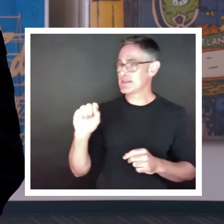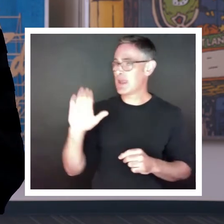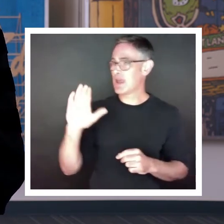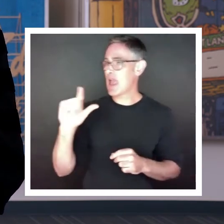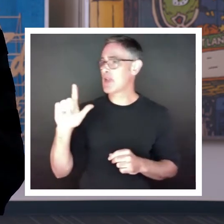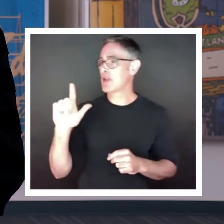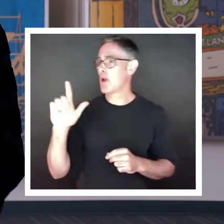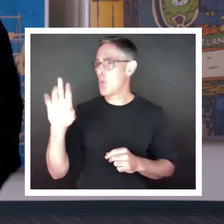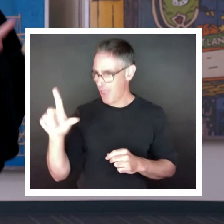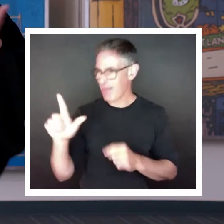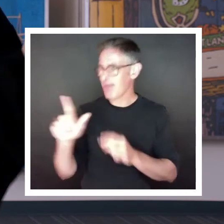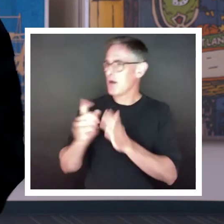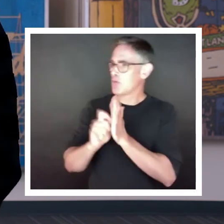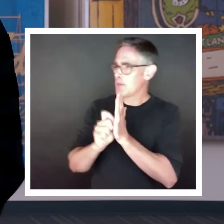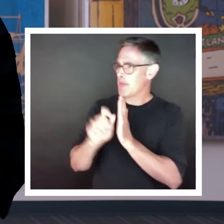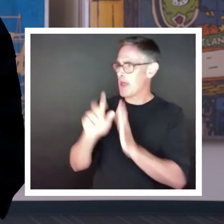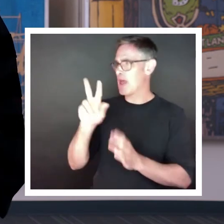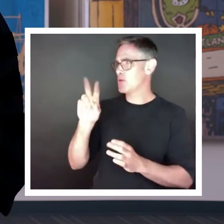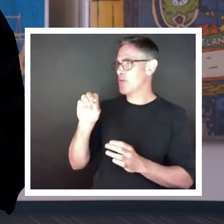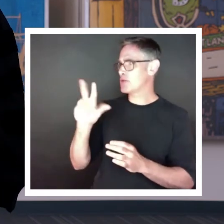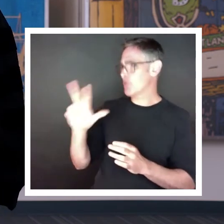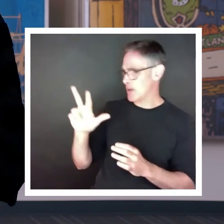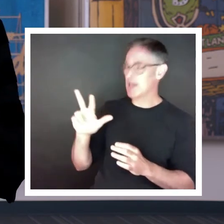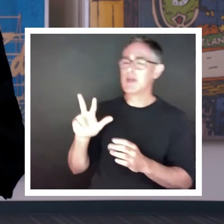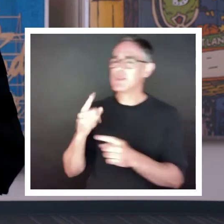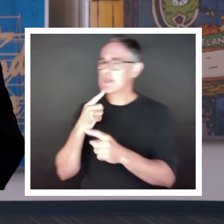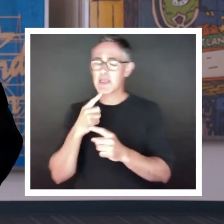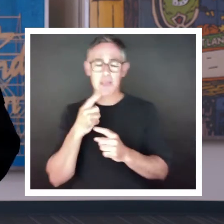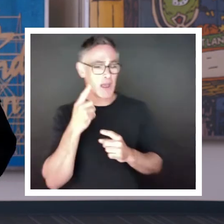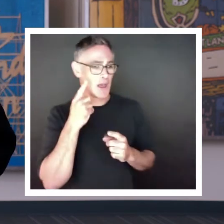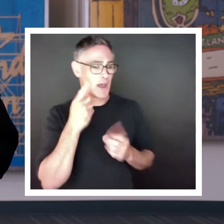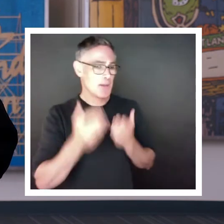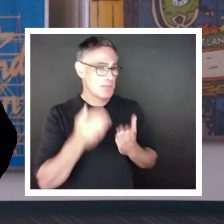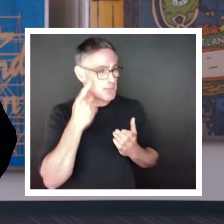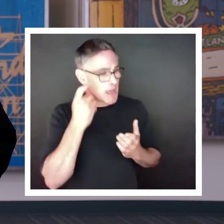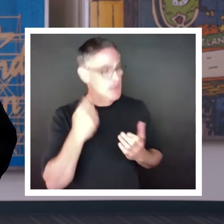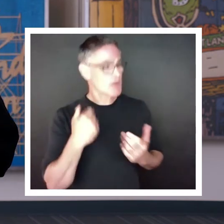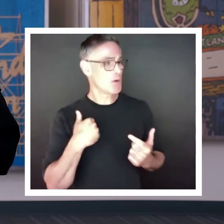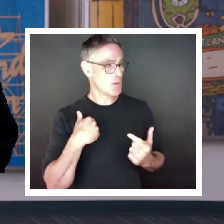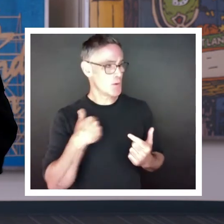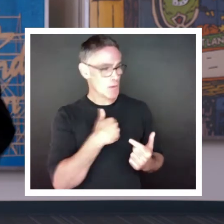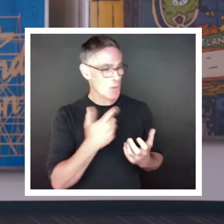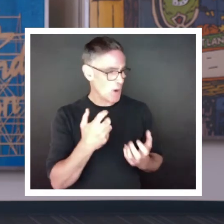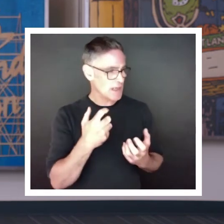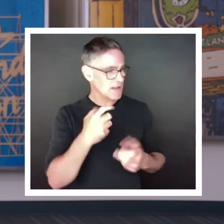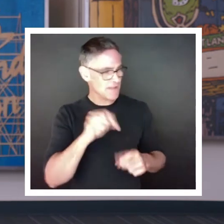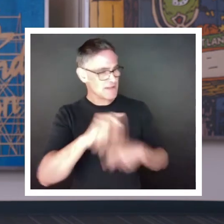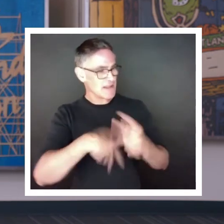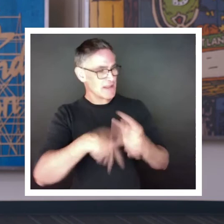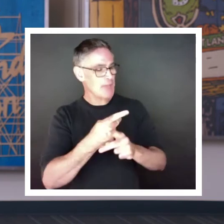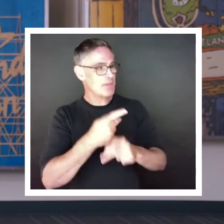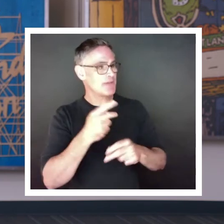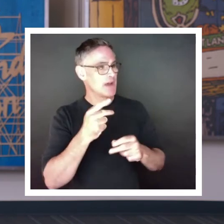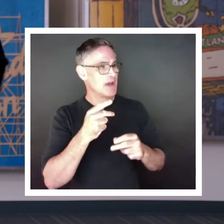She says, "Perhaps because we wanted this kind of reality, we had to rub up against each other's rough edges,